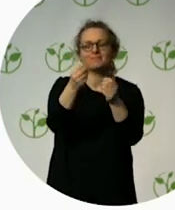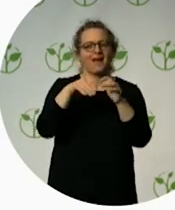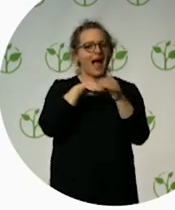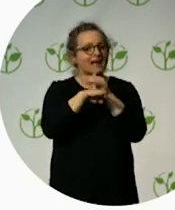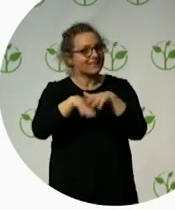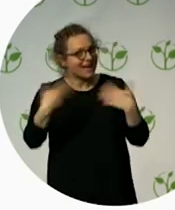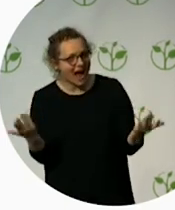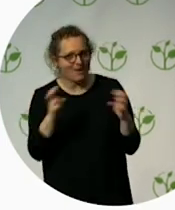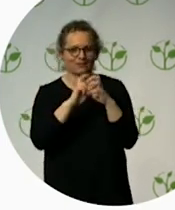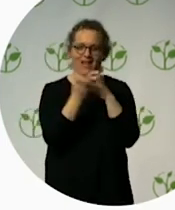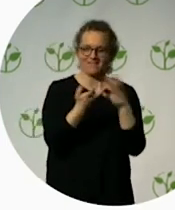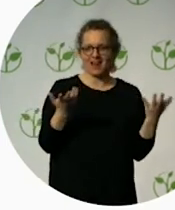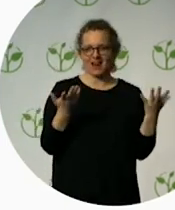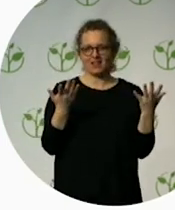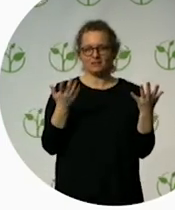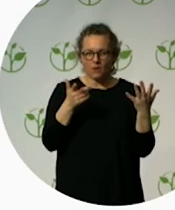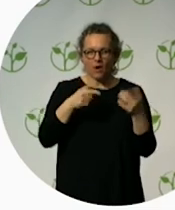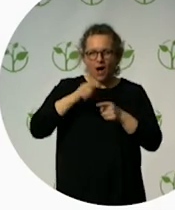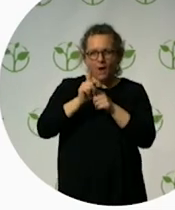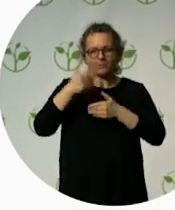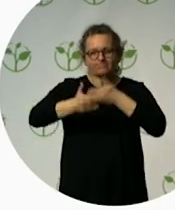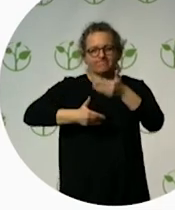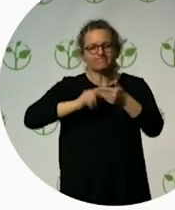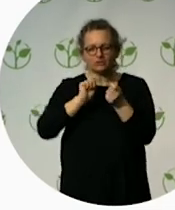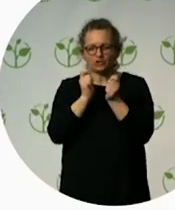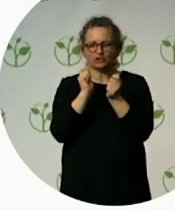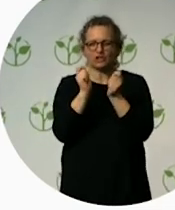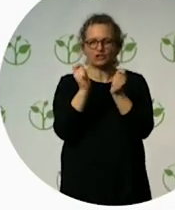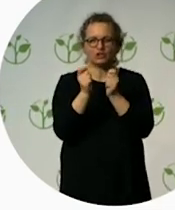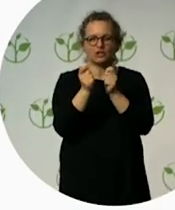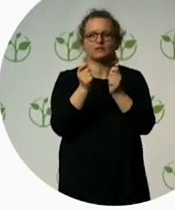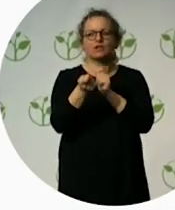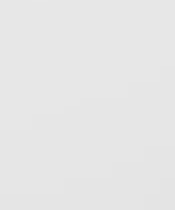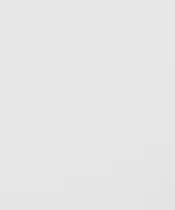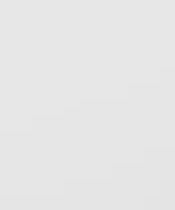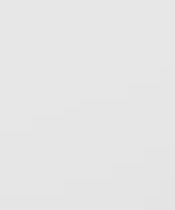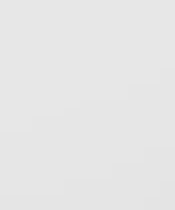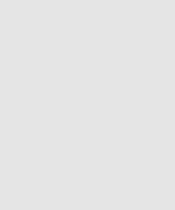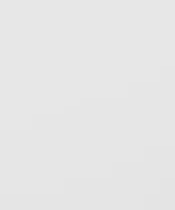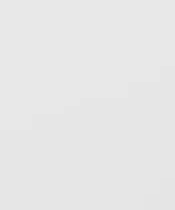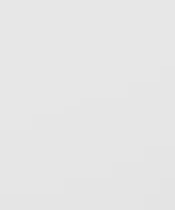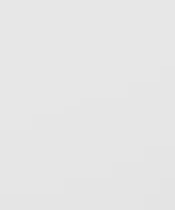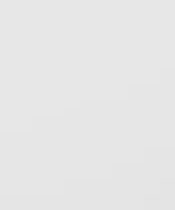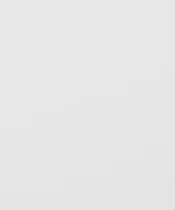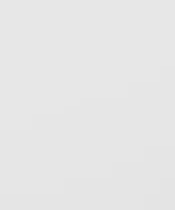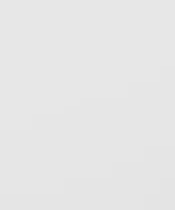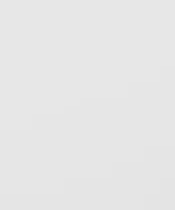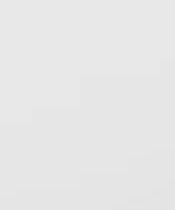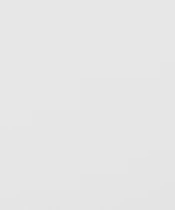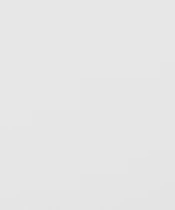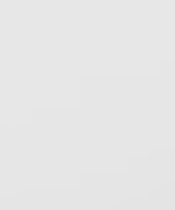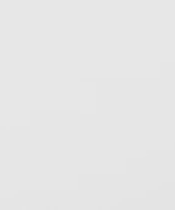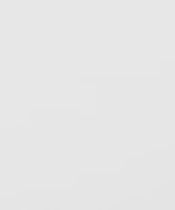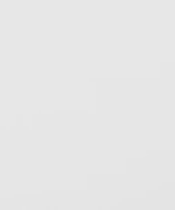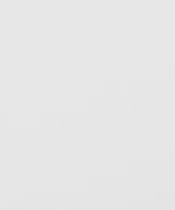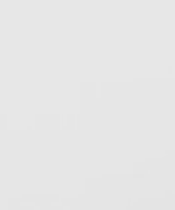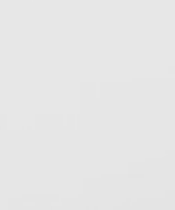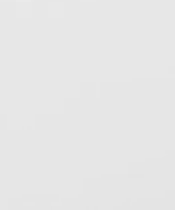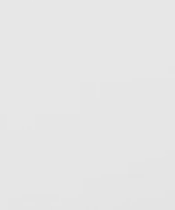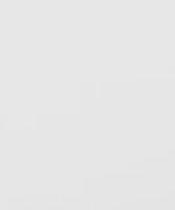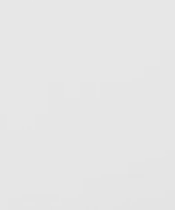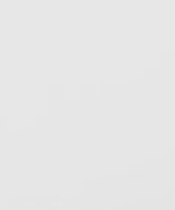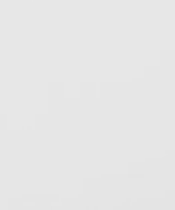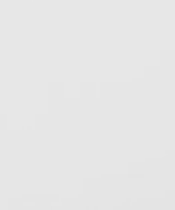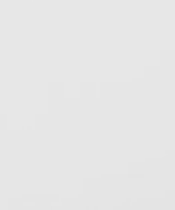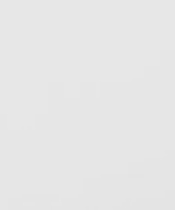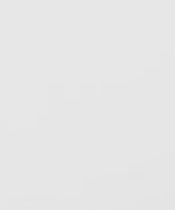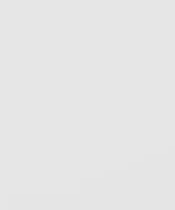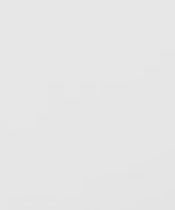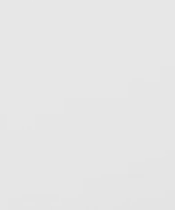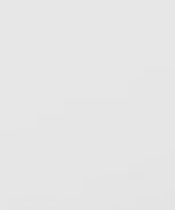change through the agency of tourism.